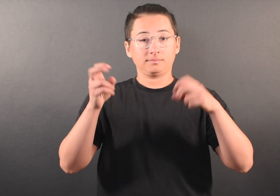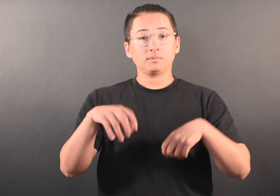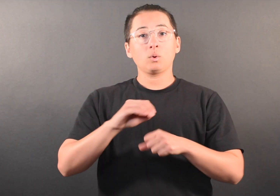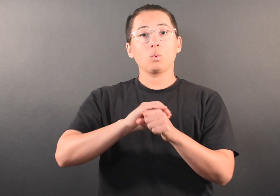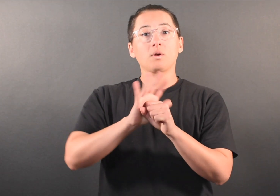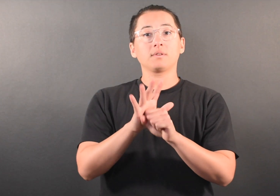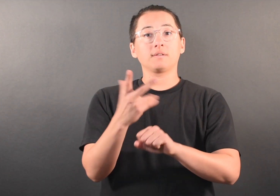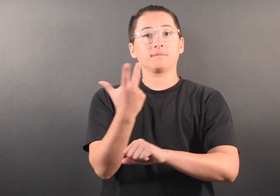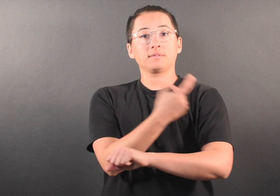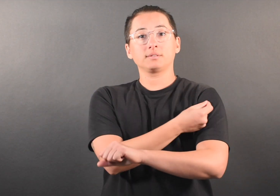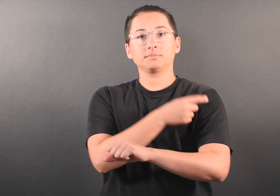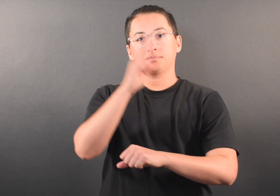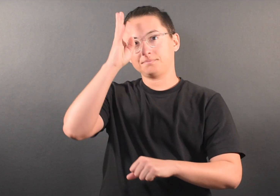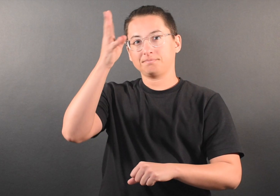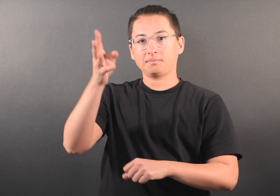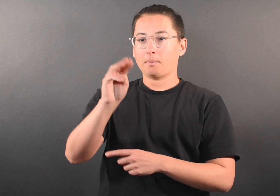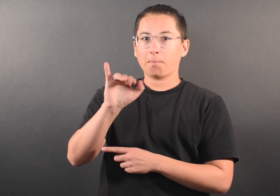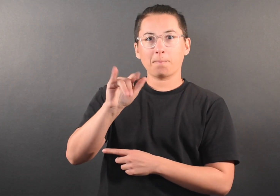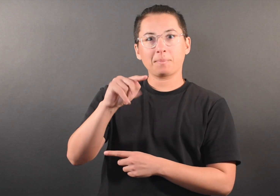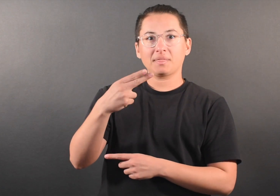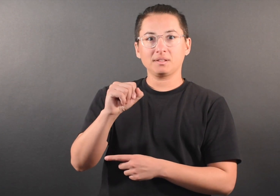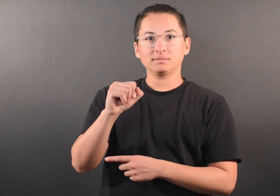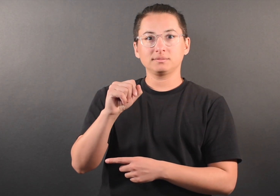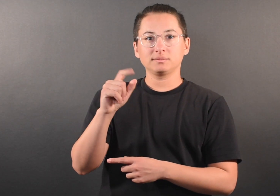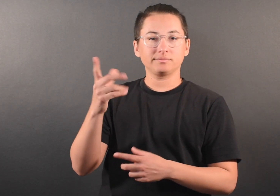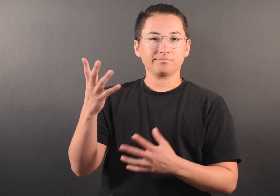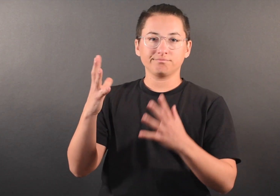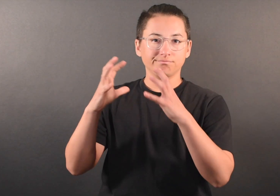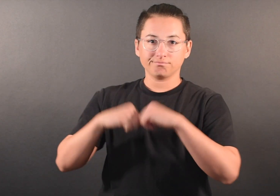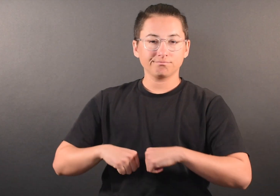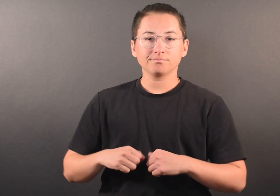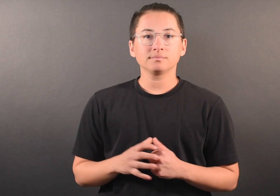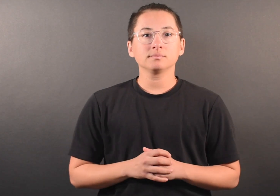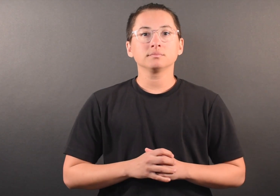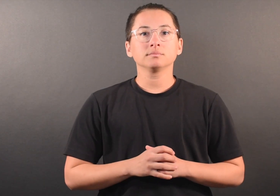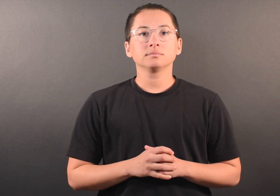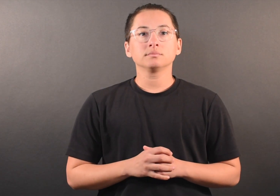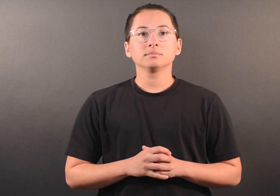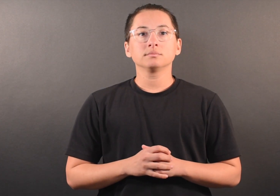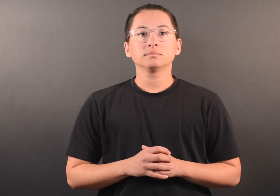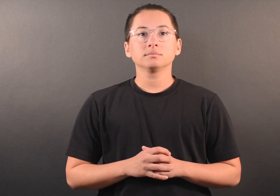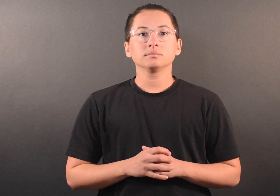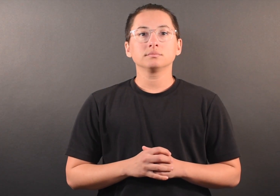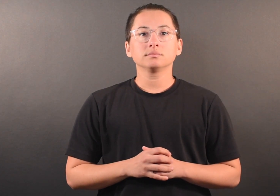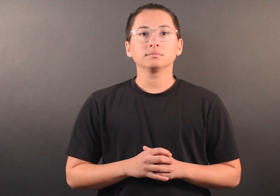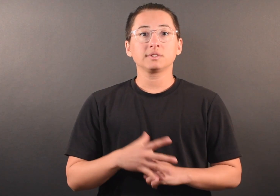COVID-19 Vaccine Myths Debunked part 1